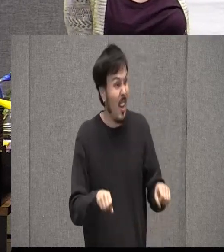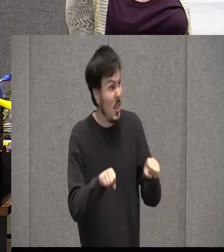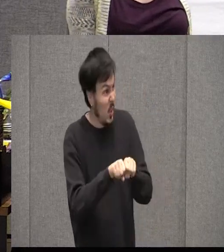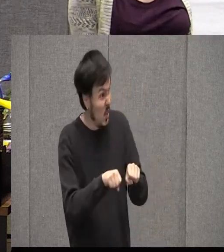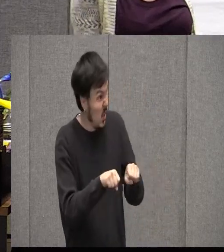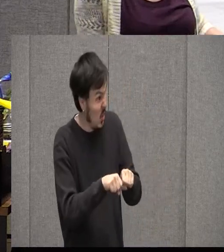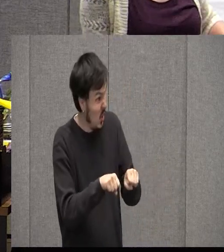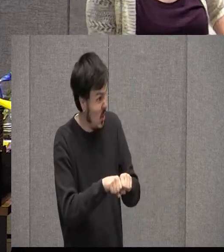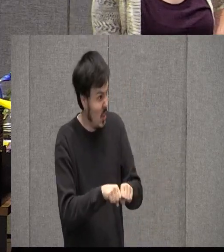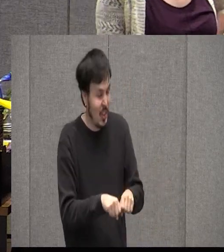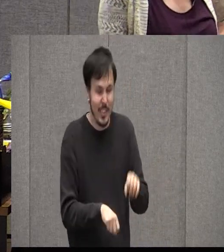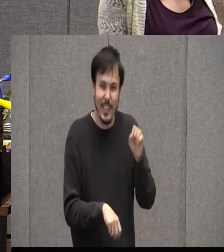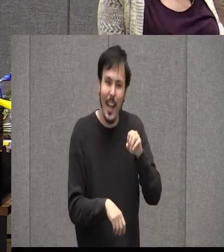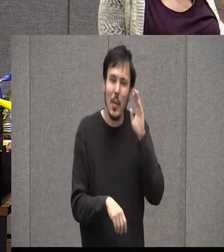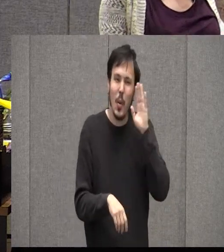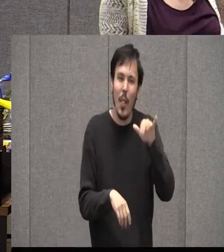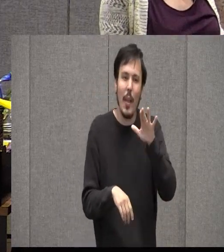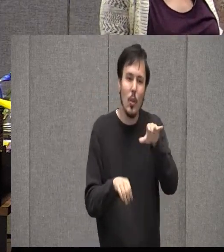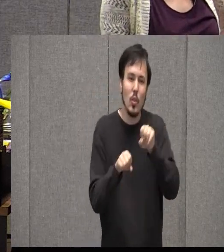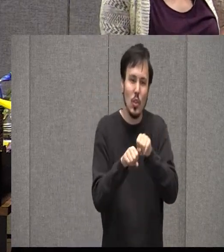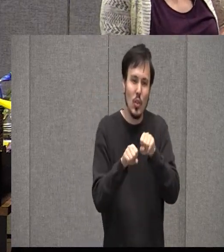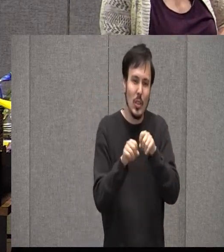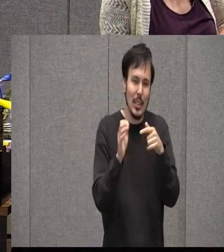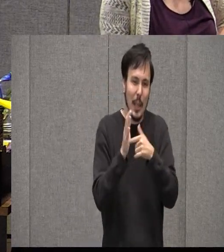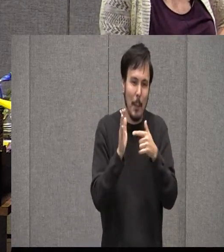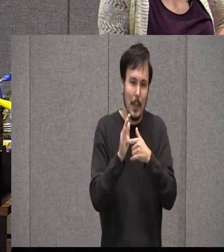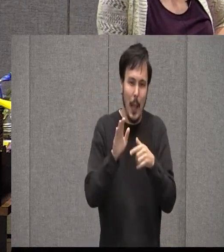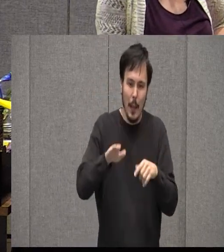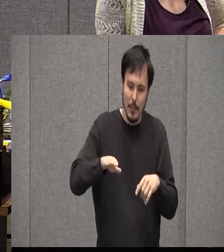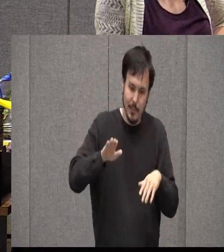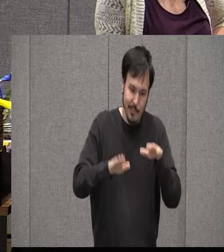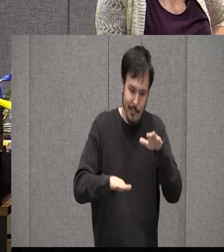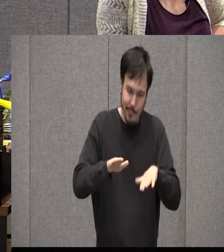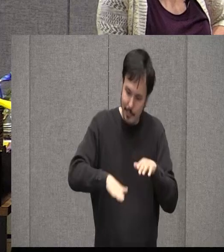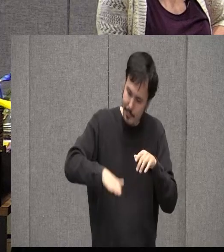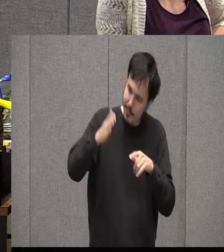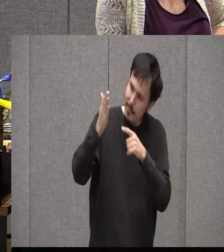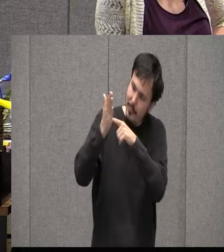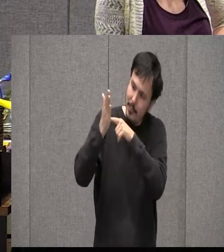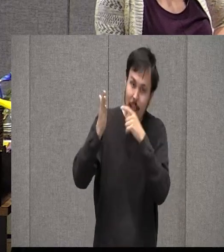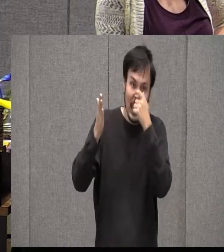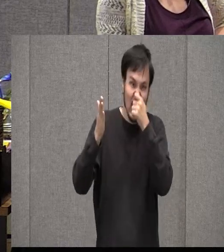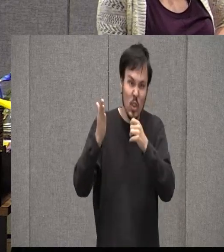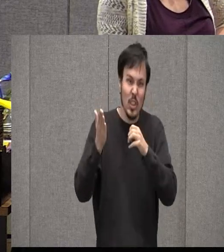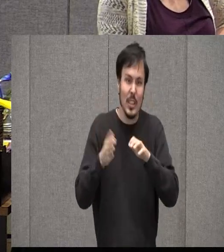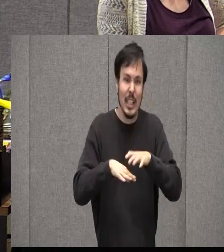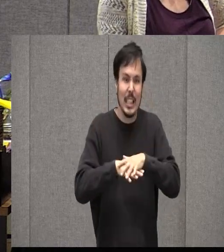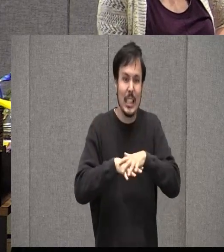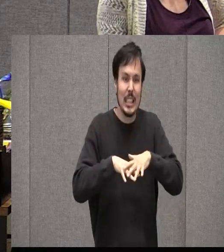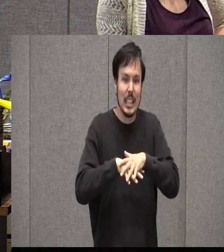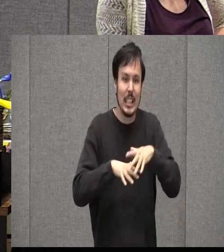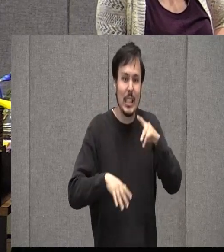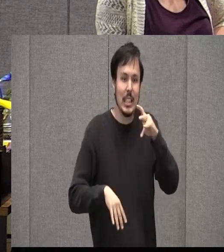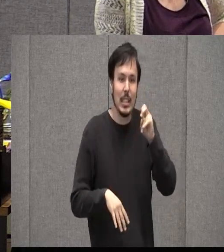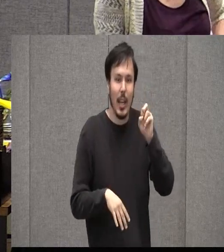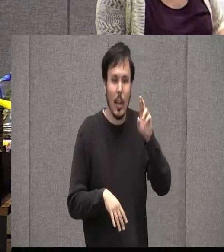has some pretty cool textures, so it's really, you take a little piece of your dough. Do you have good texture on your sneakers?